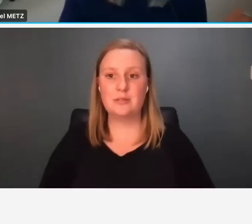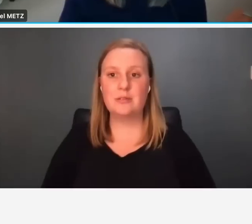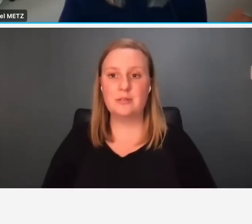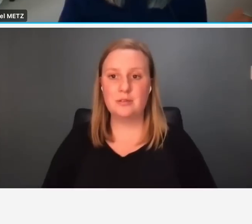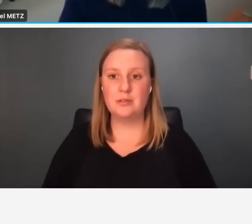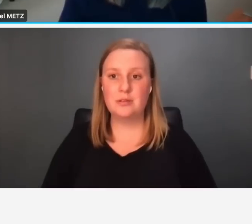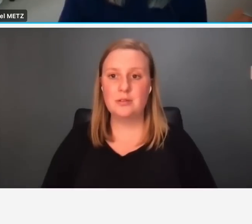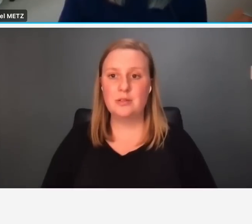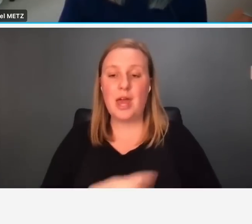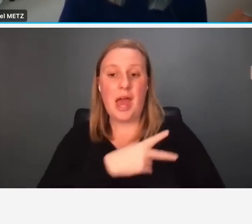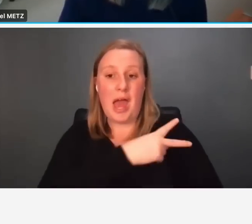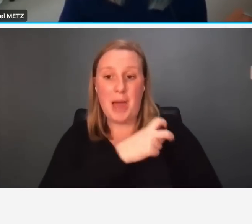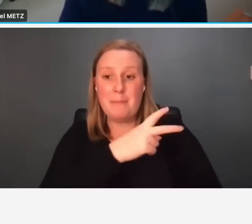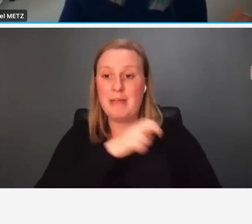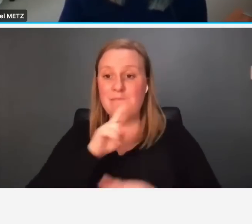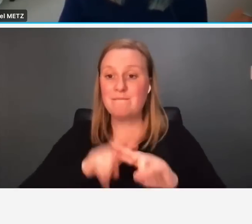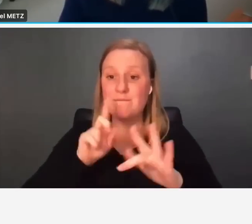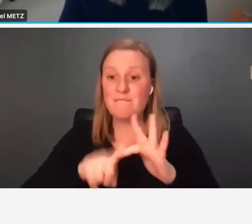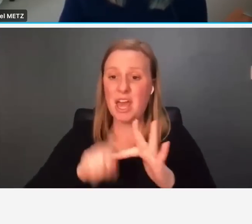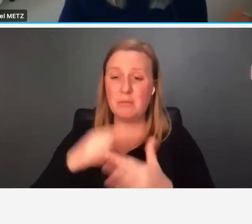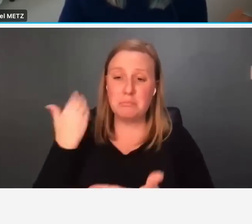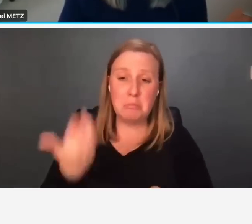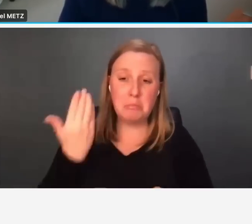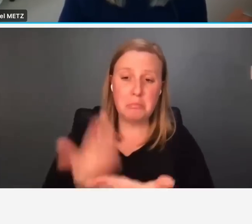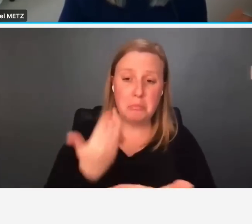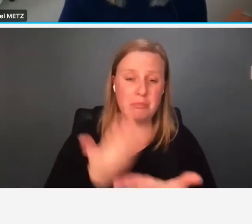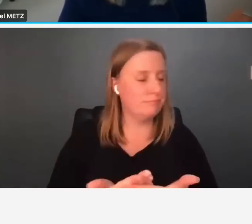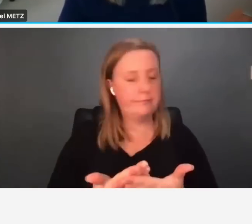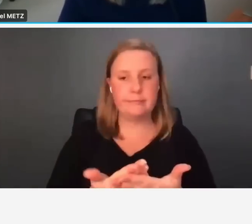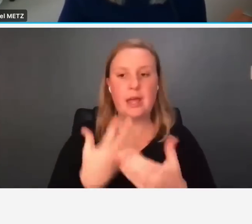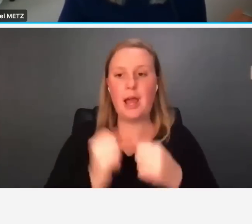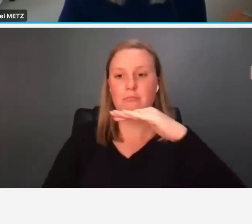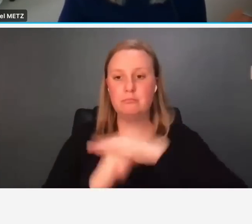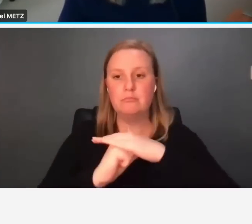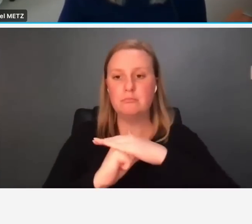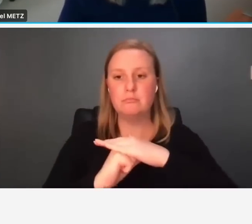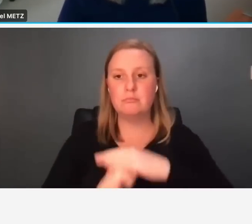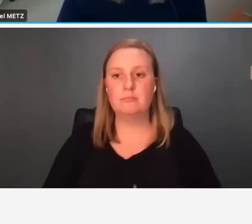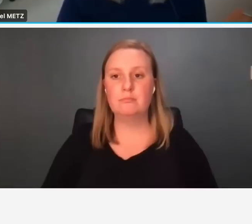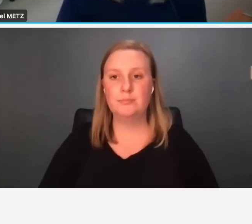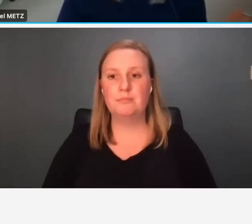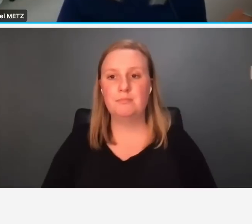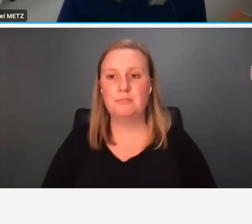administration and management fees that home care providers are able to charge care recipients,